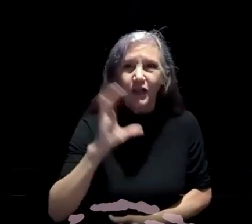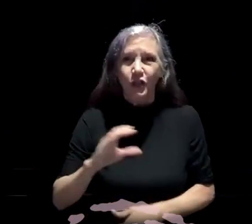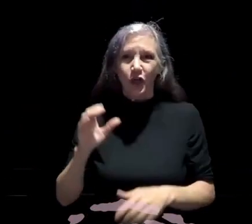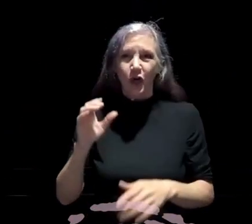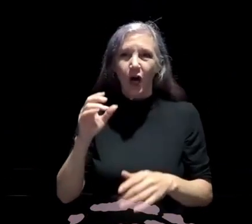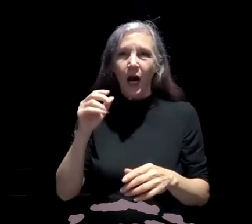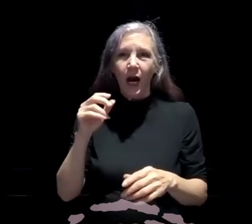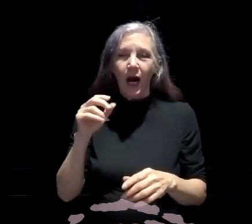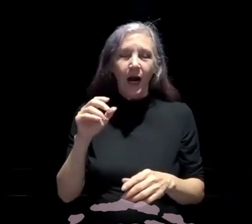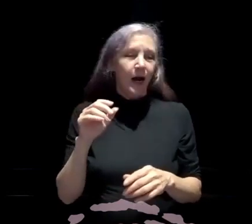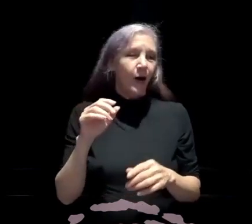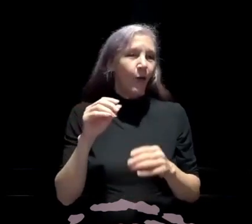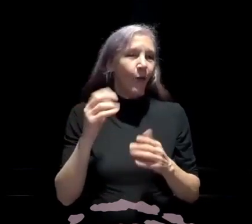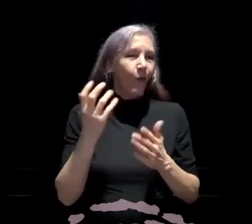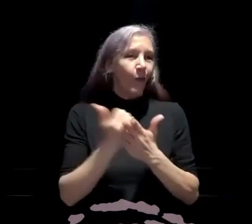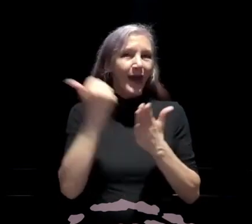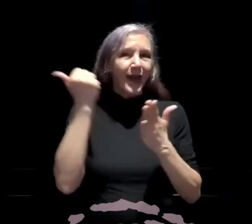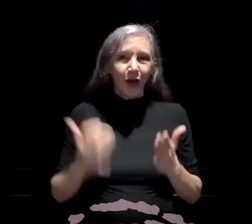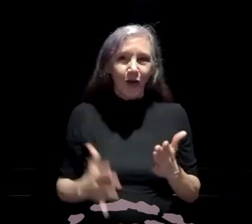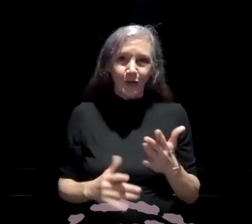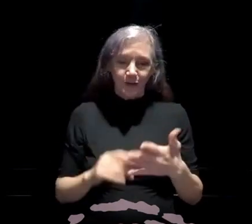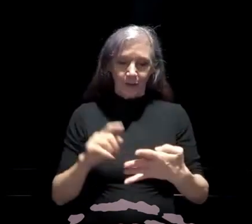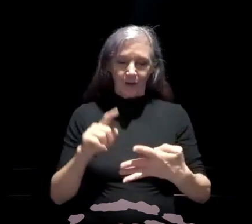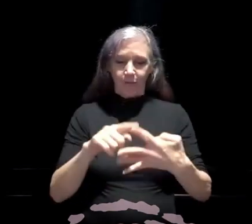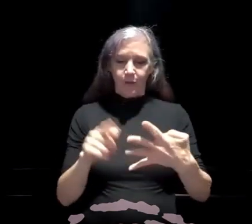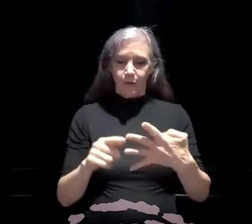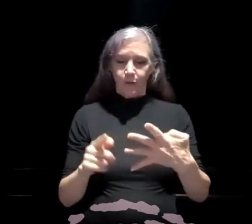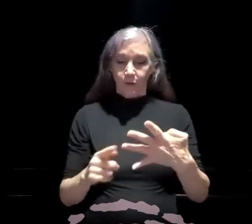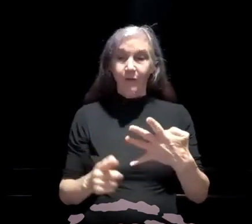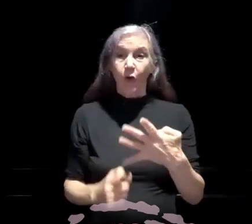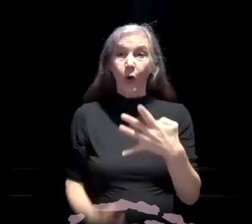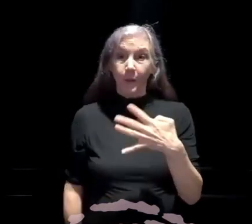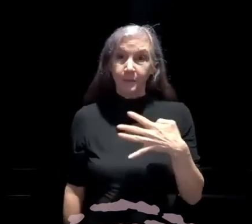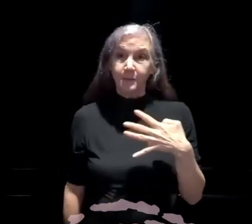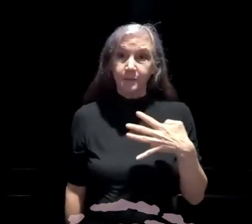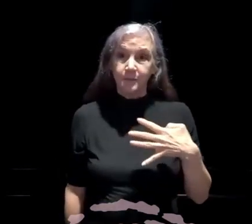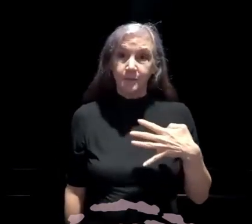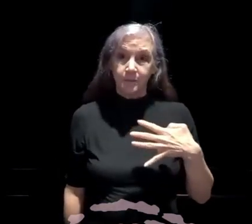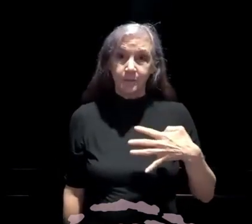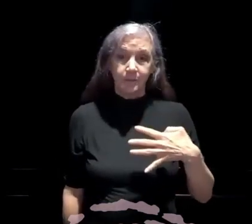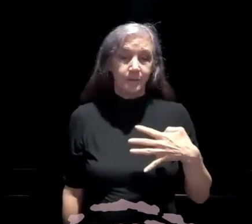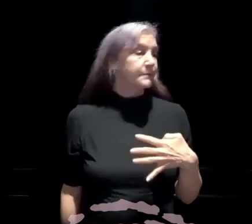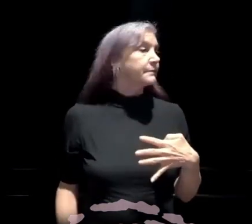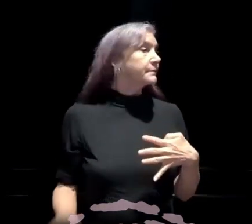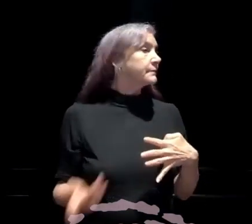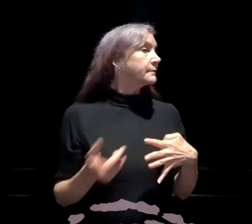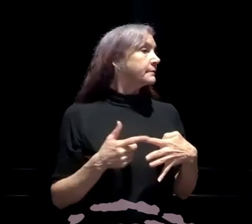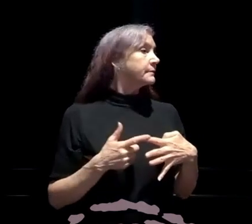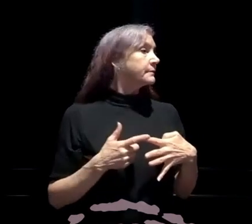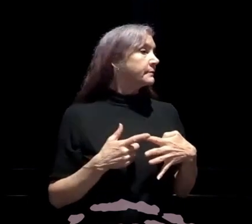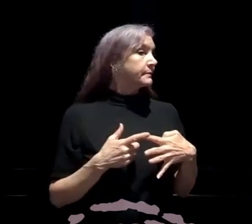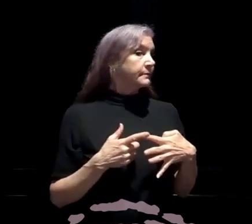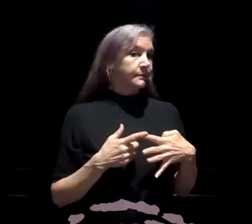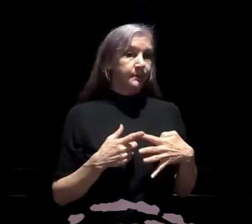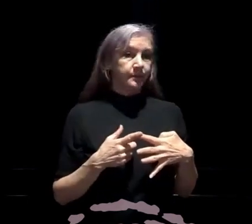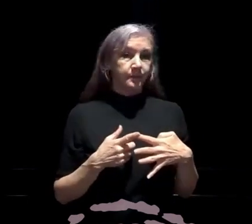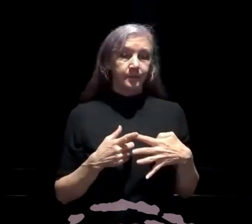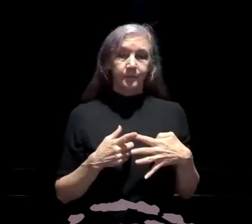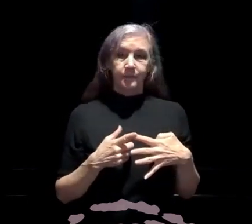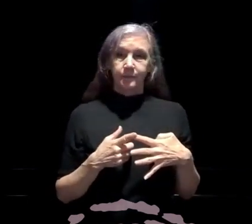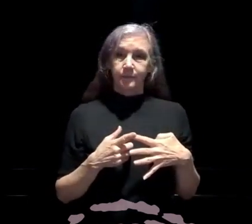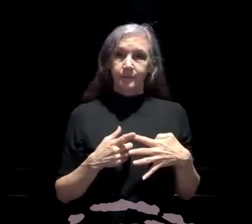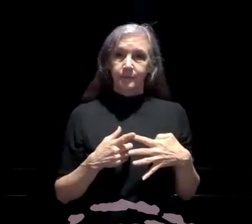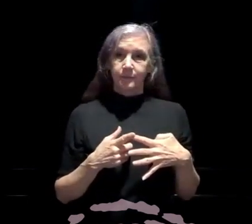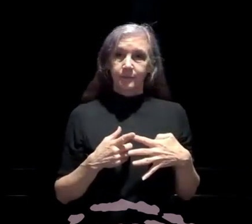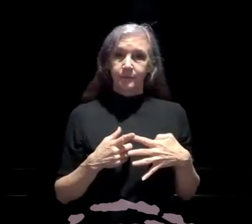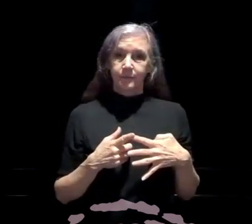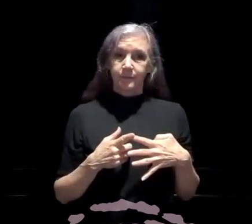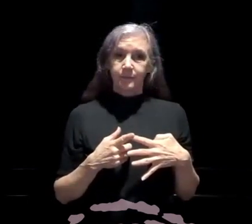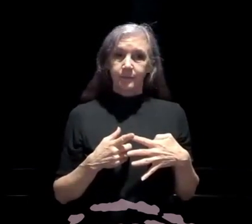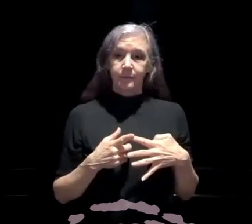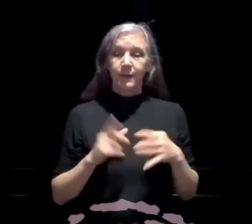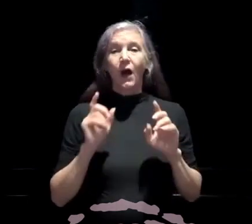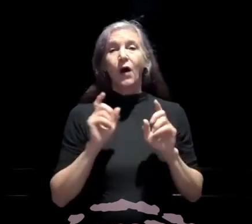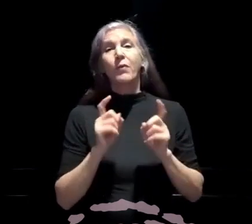Yes! So we are going to announce our winners now. All right, folks, so. We have our scavenger hot price winners.